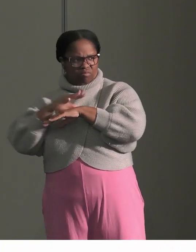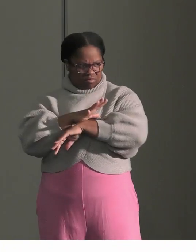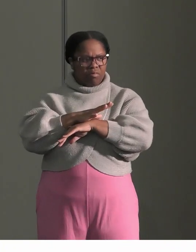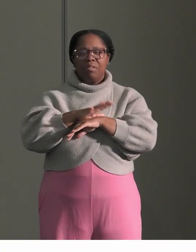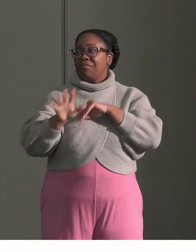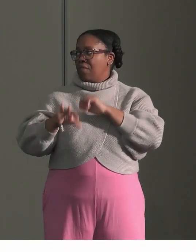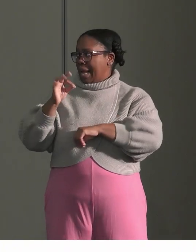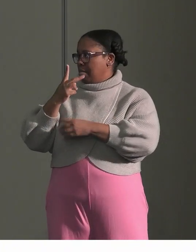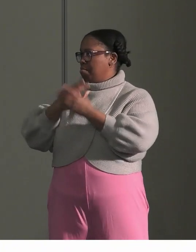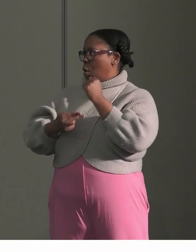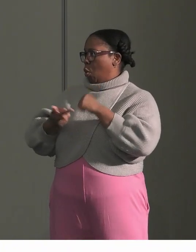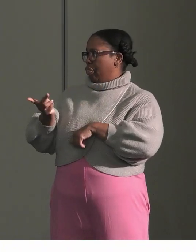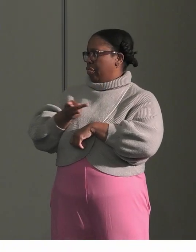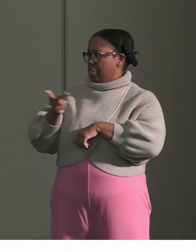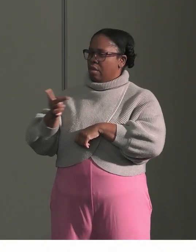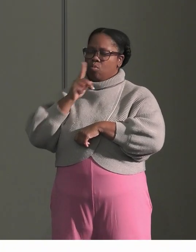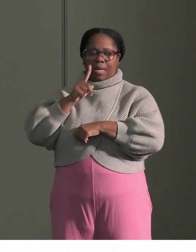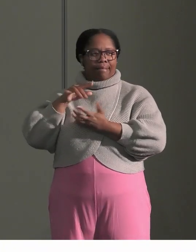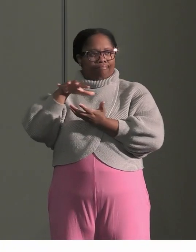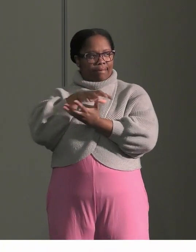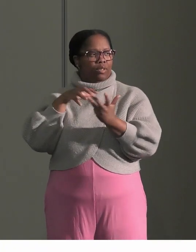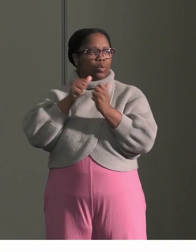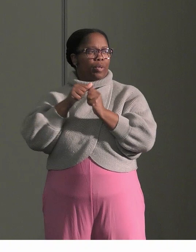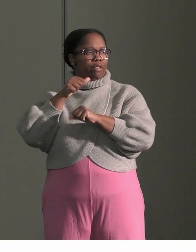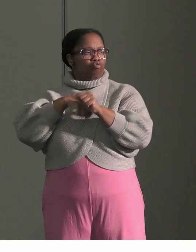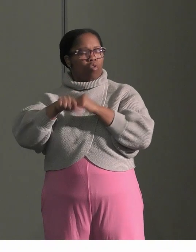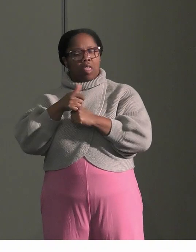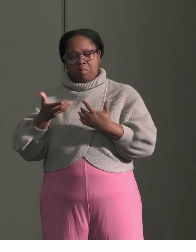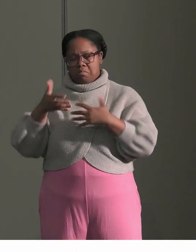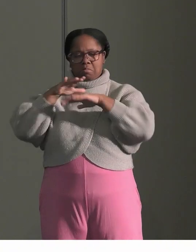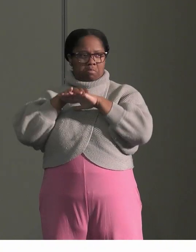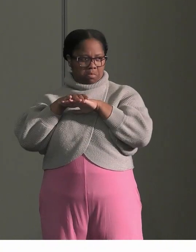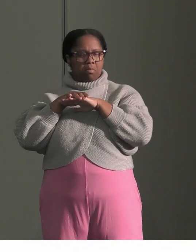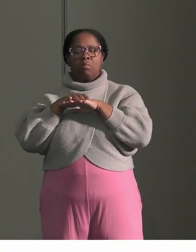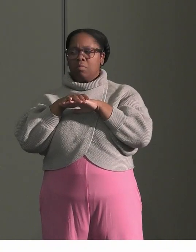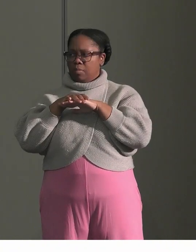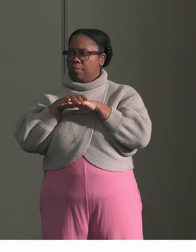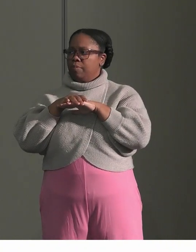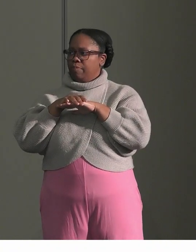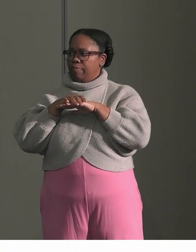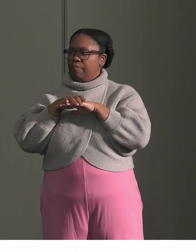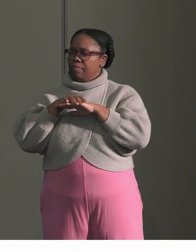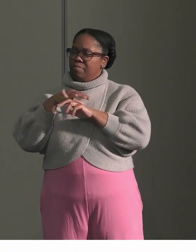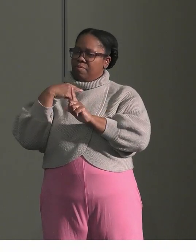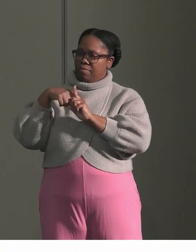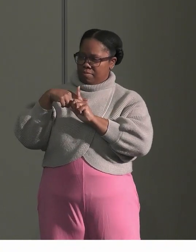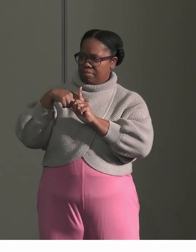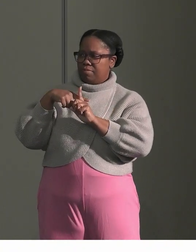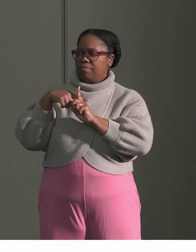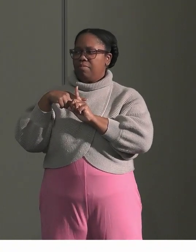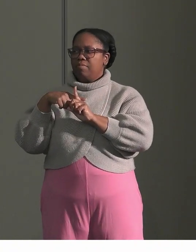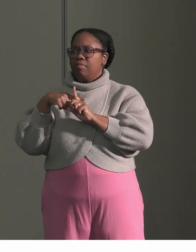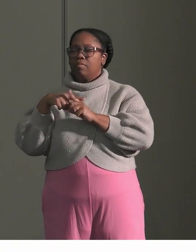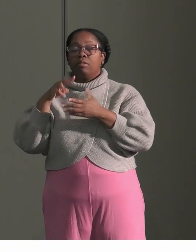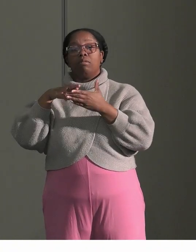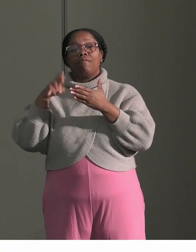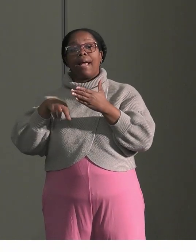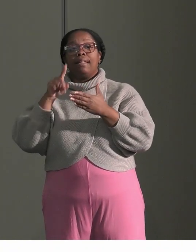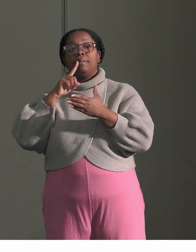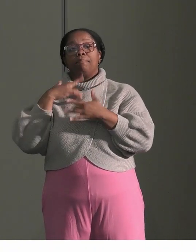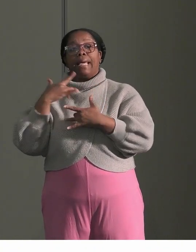things in mix with each other and also, those findings are interacting with each other in a